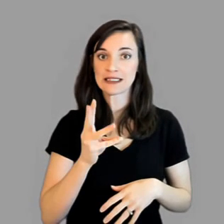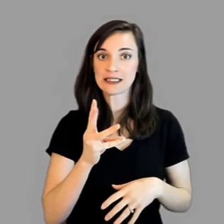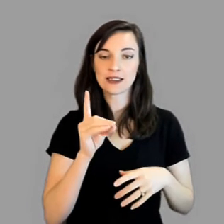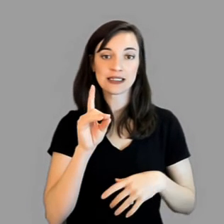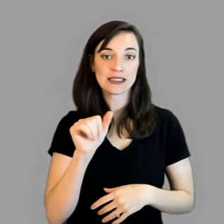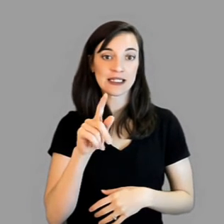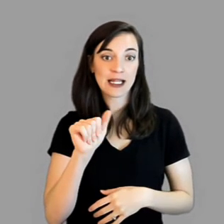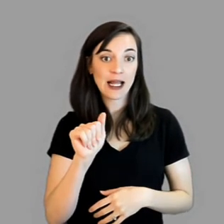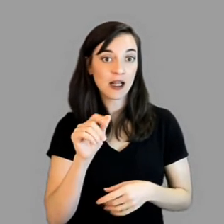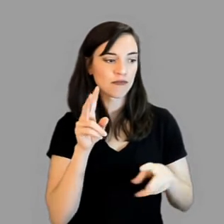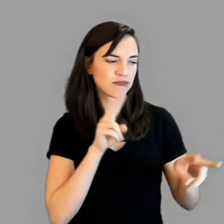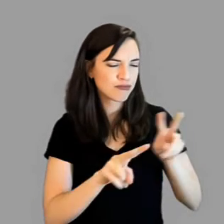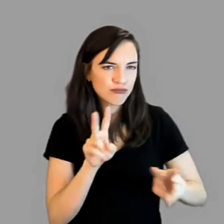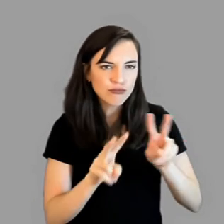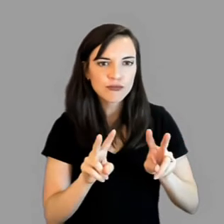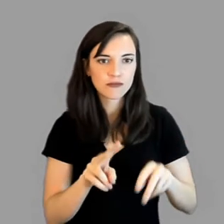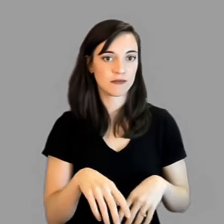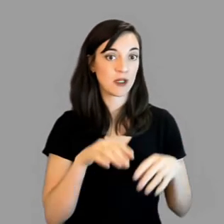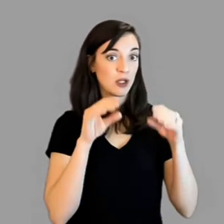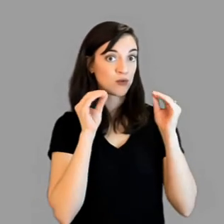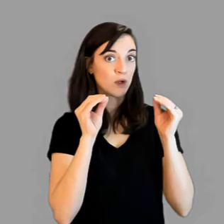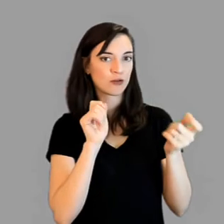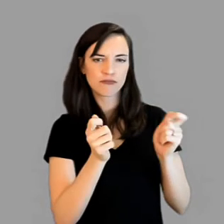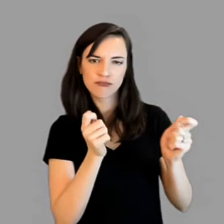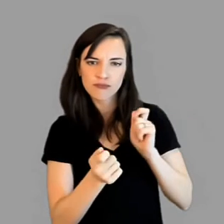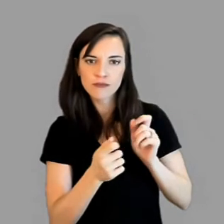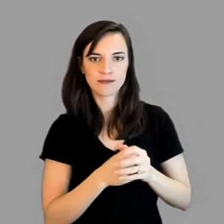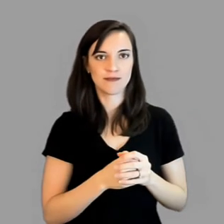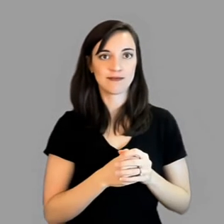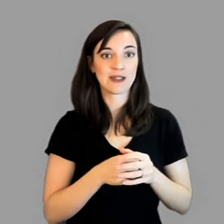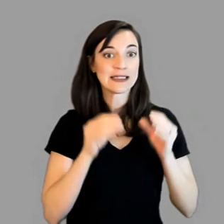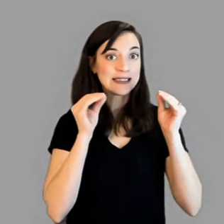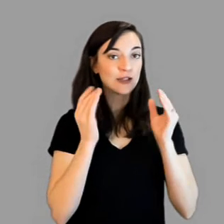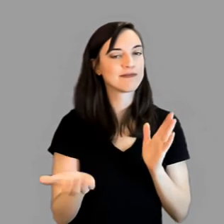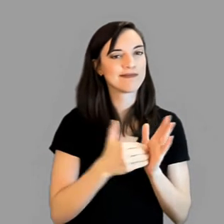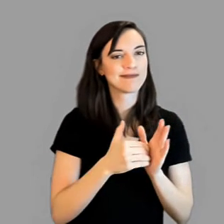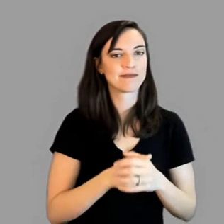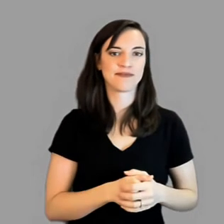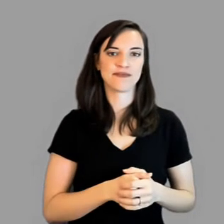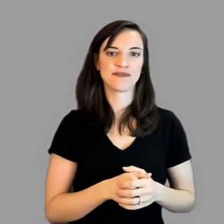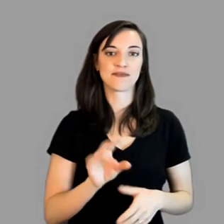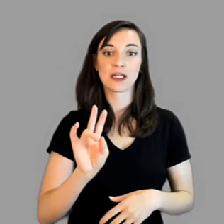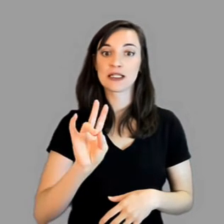Next, monitor data, adjust instruction, and reteach.